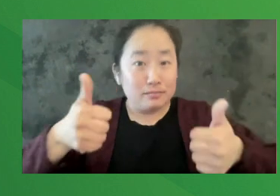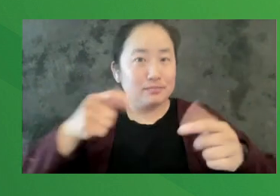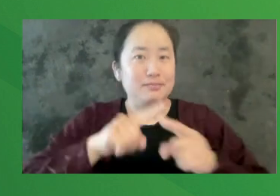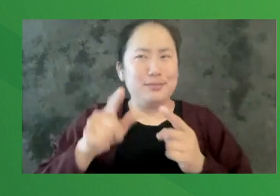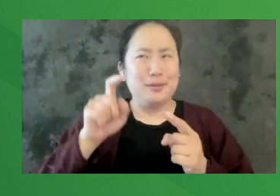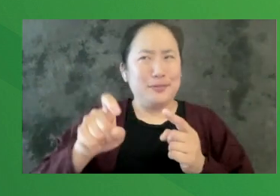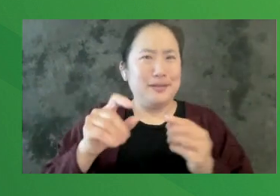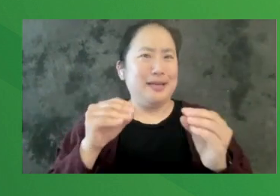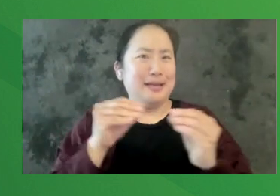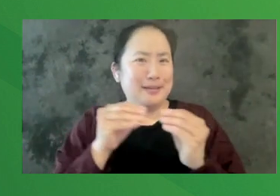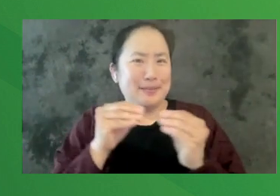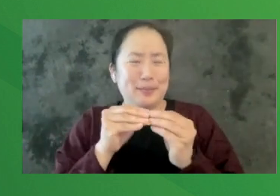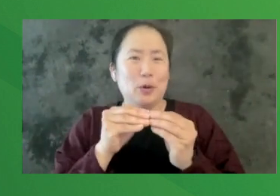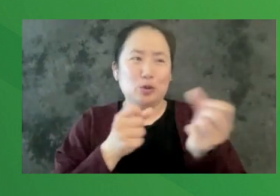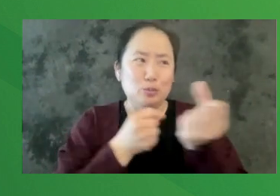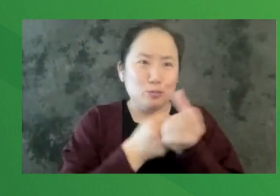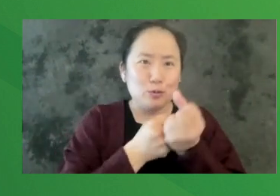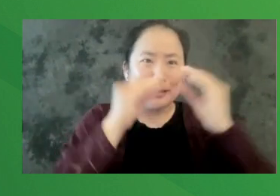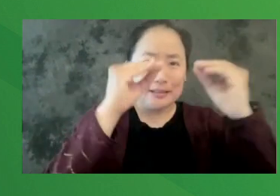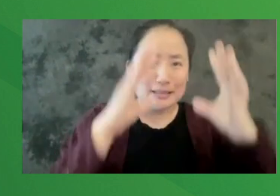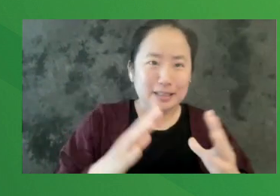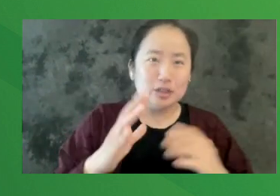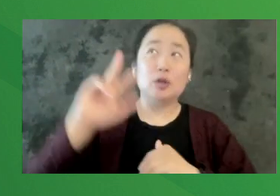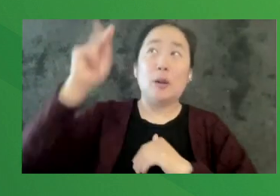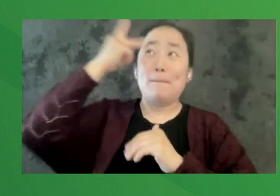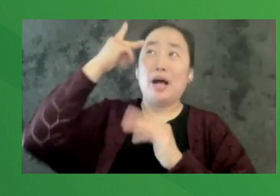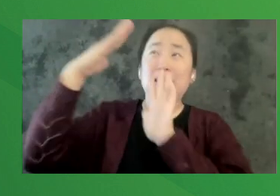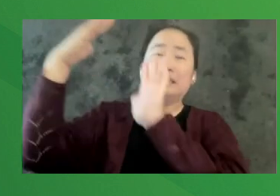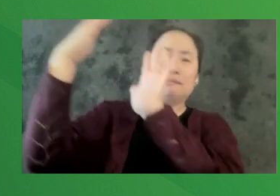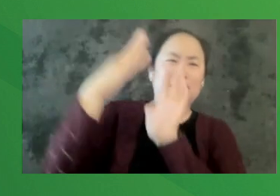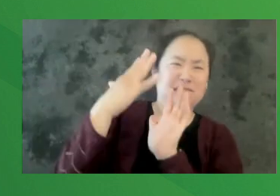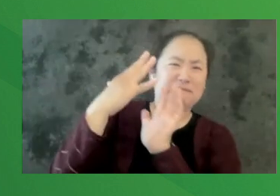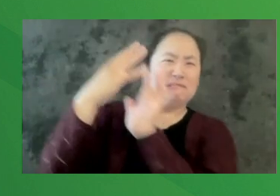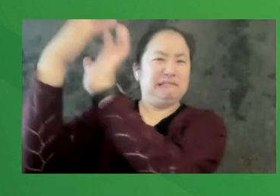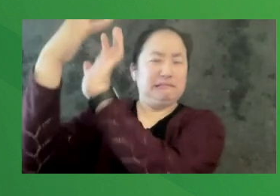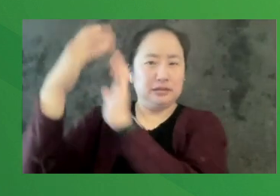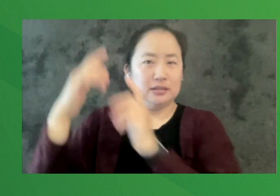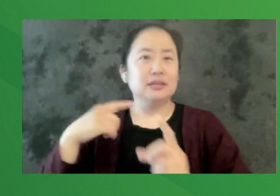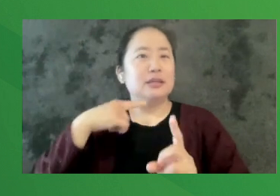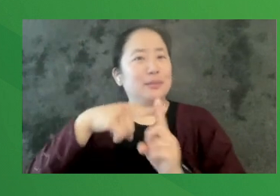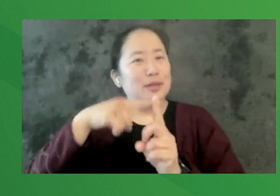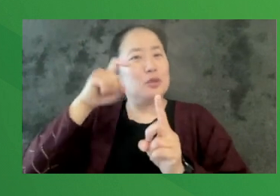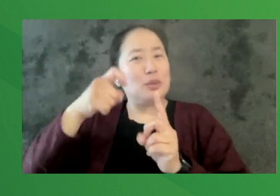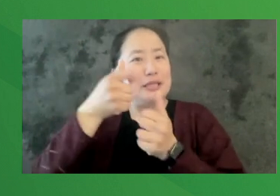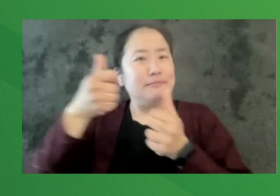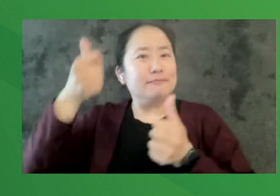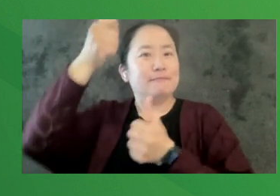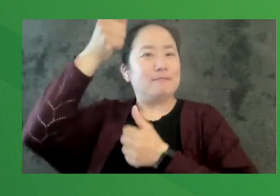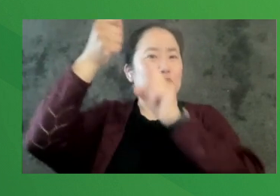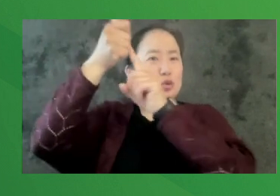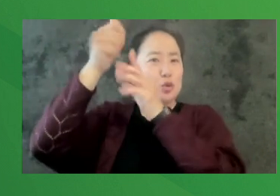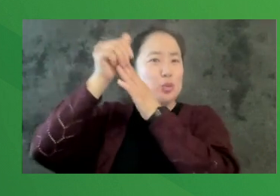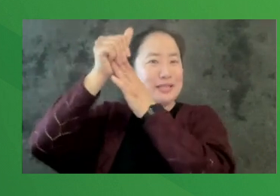pushback, and really help give signals from the top that this really matters. And as fields,